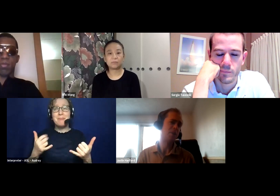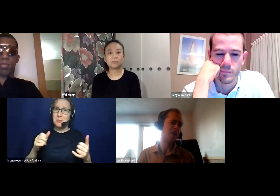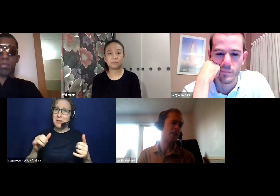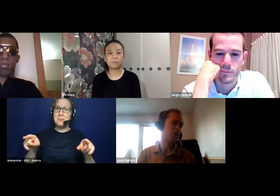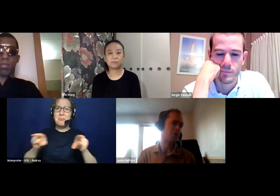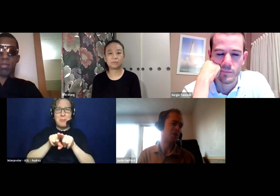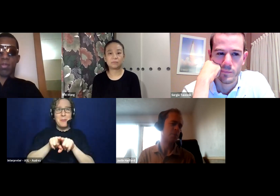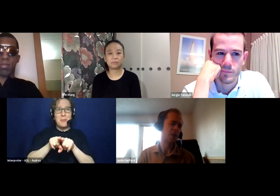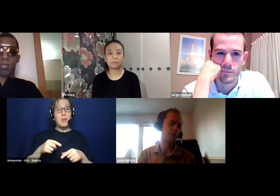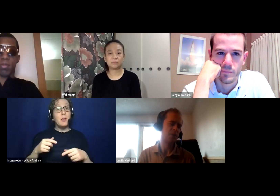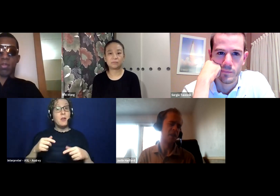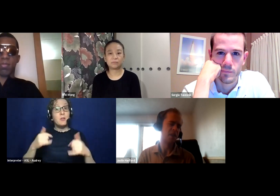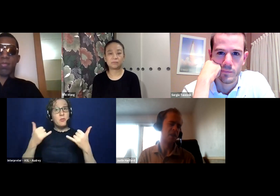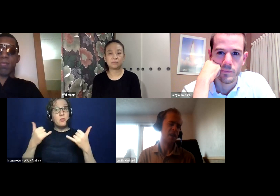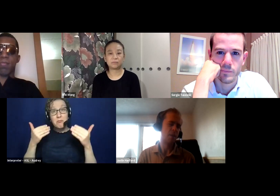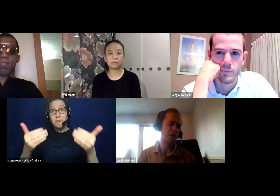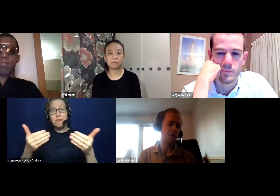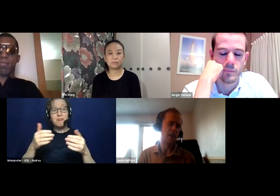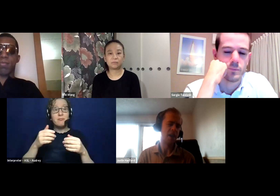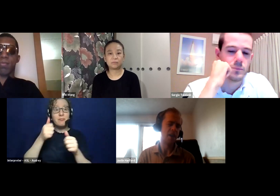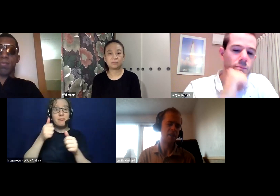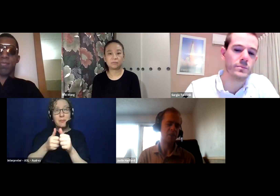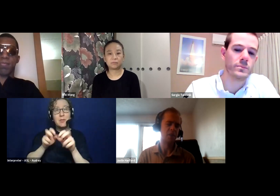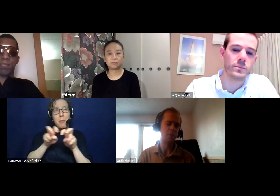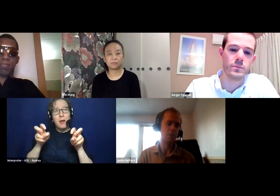an opportunity to introduce themselves and I'm going to go ahead and start